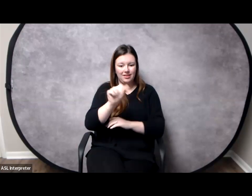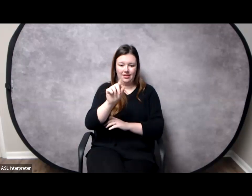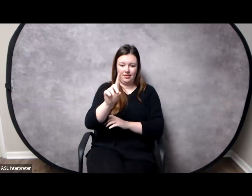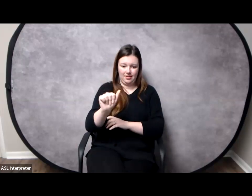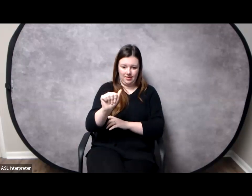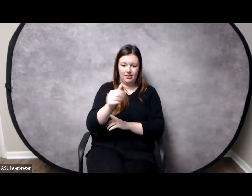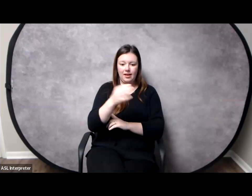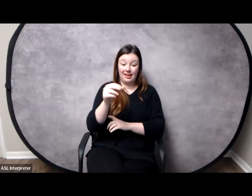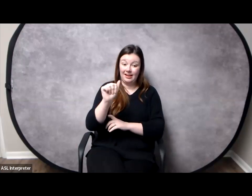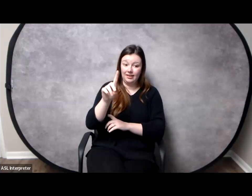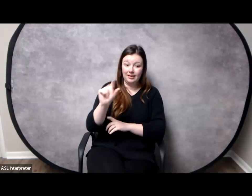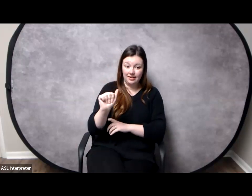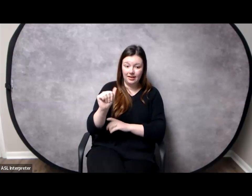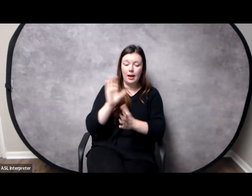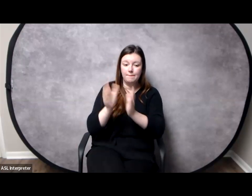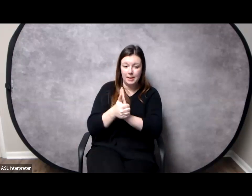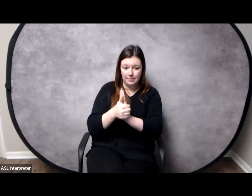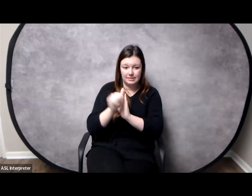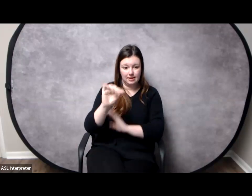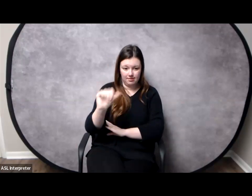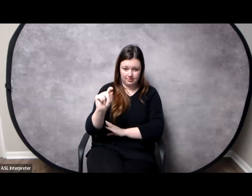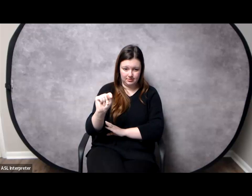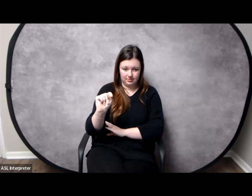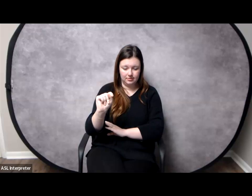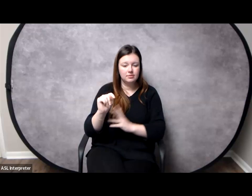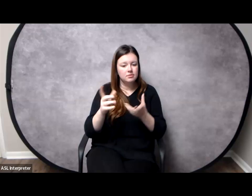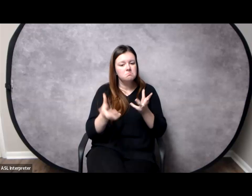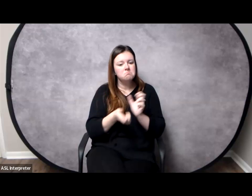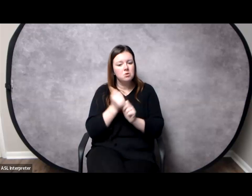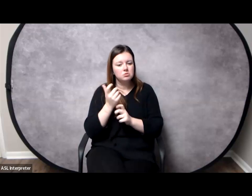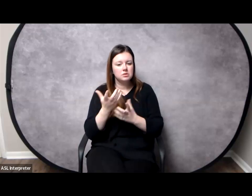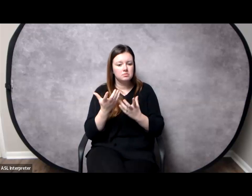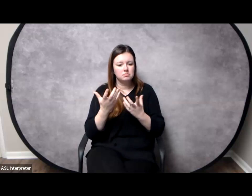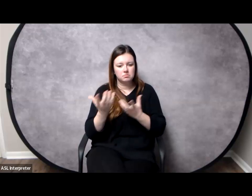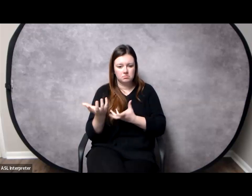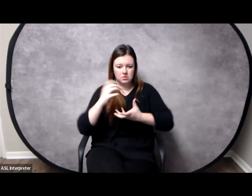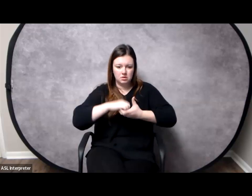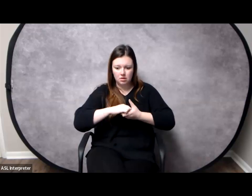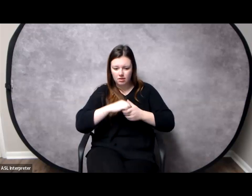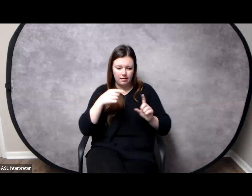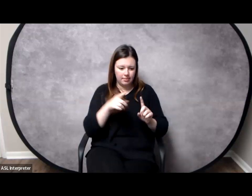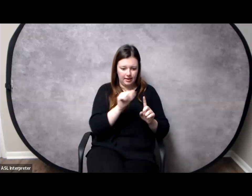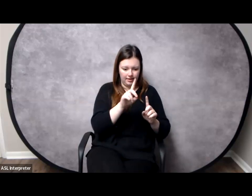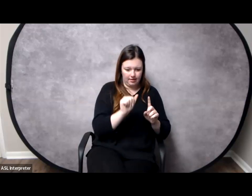Mostly specifically in line with what the ADA already uses as their definition of disability.